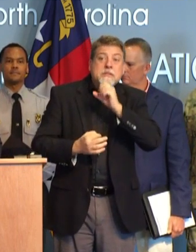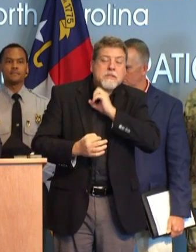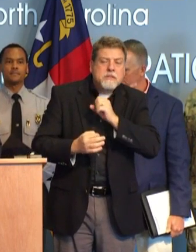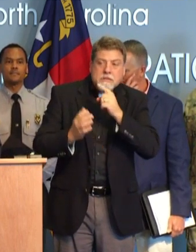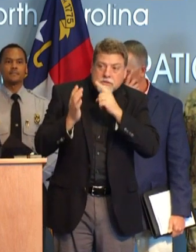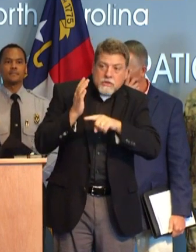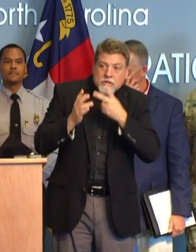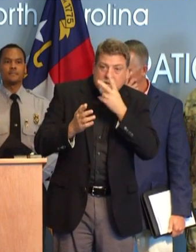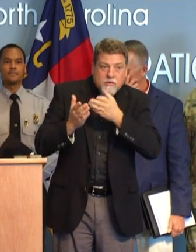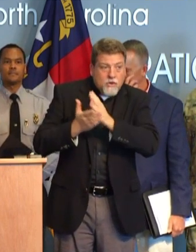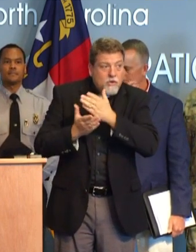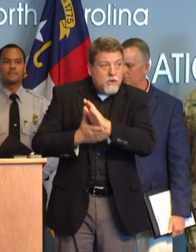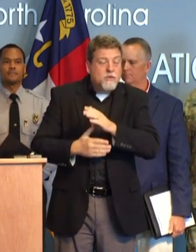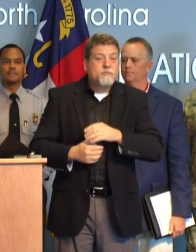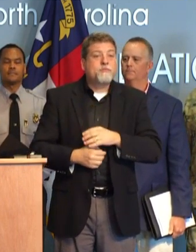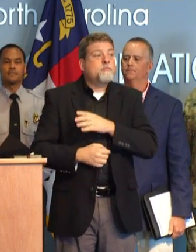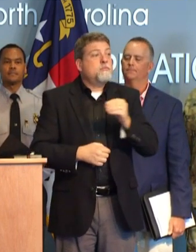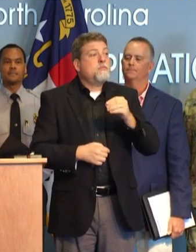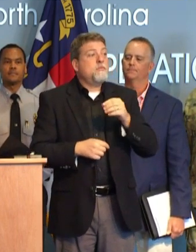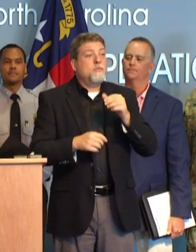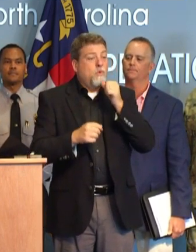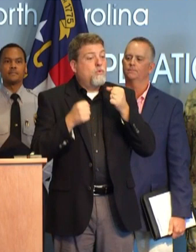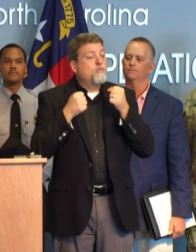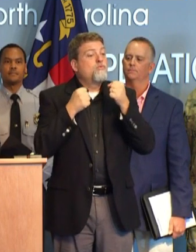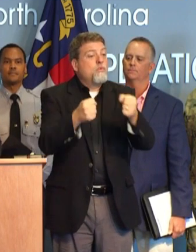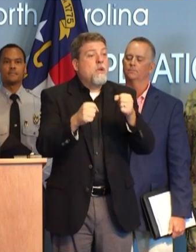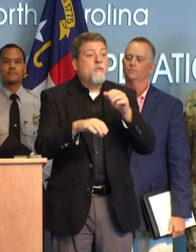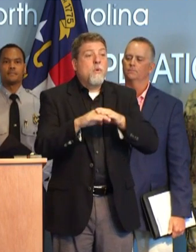SENIORS, AND YOUR LOVED ONES, TO MAKE SURE THEY'RE ALREADY.